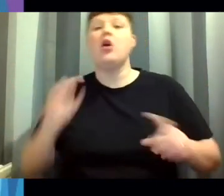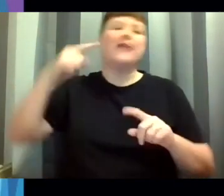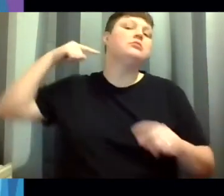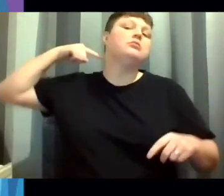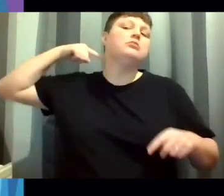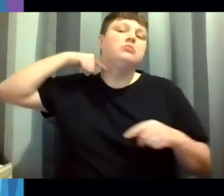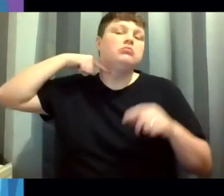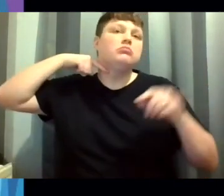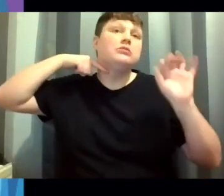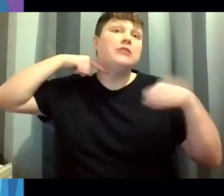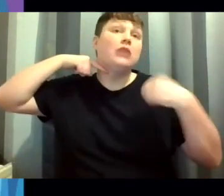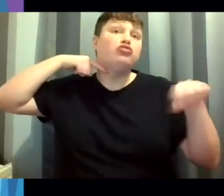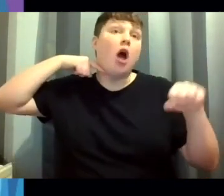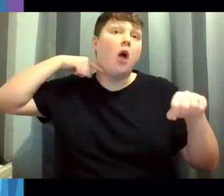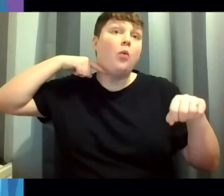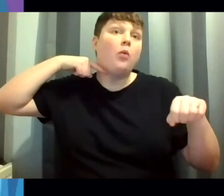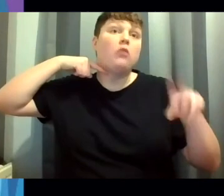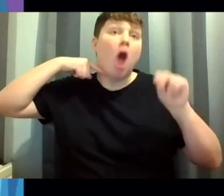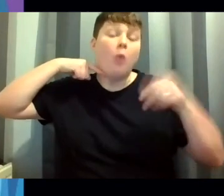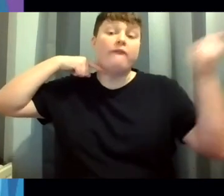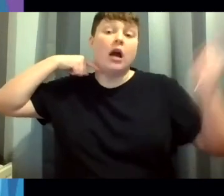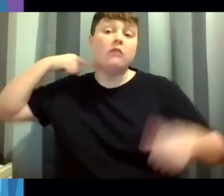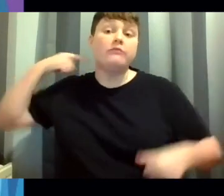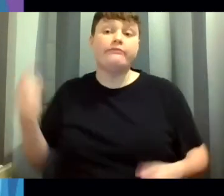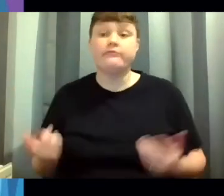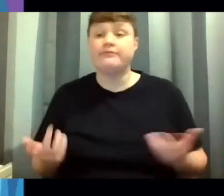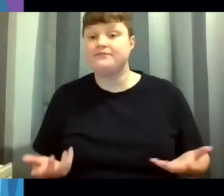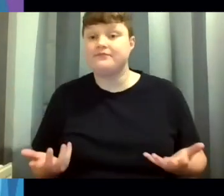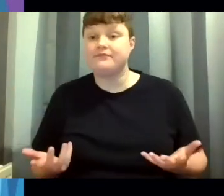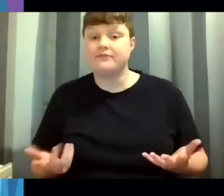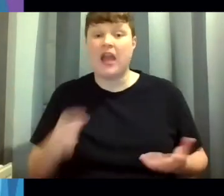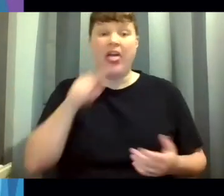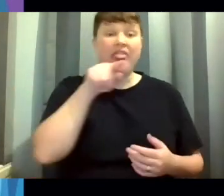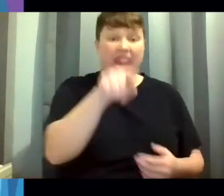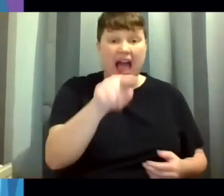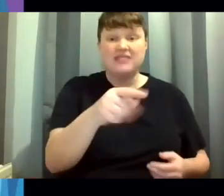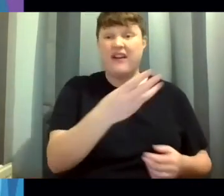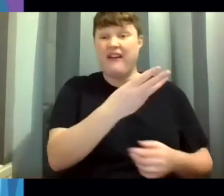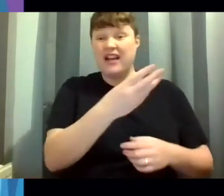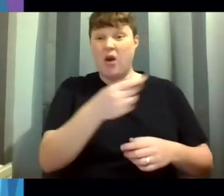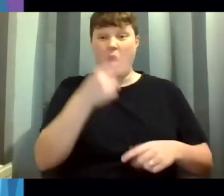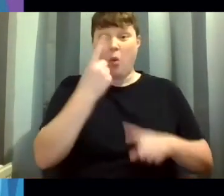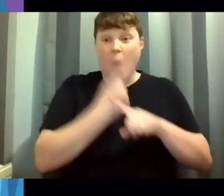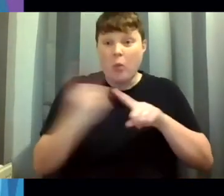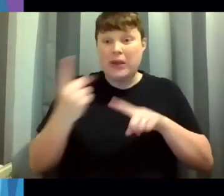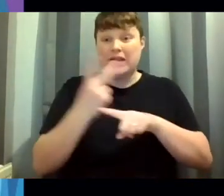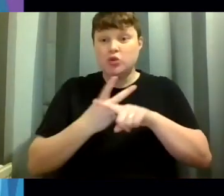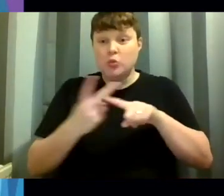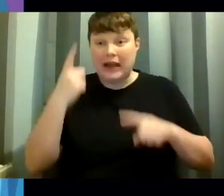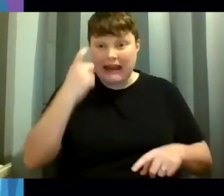Analysis of these results can take several days if not a week or so to get the results back